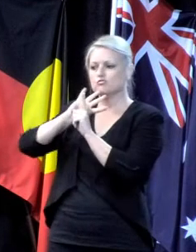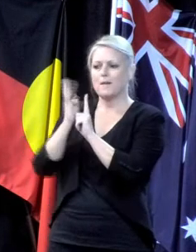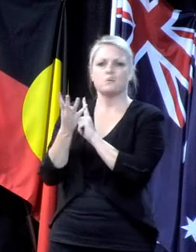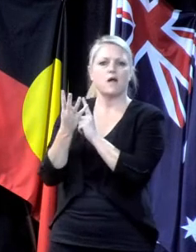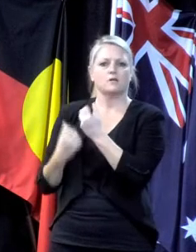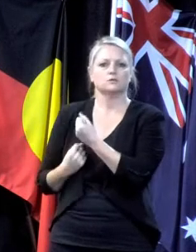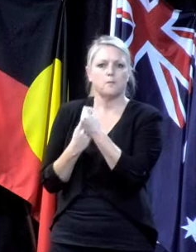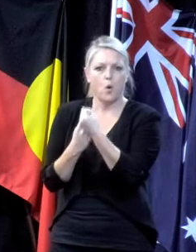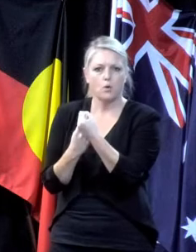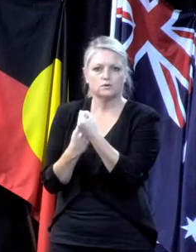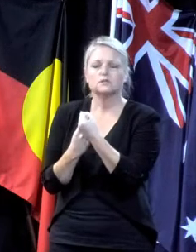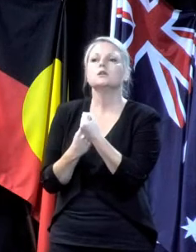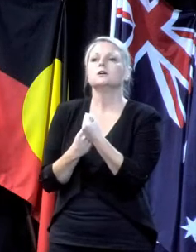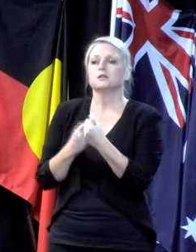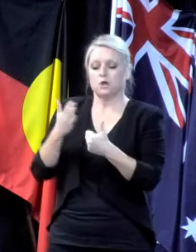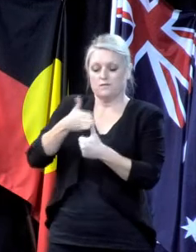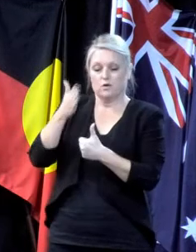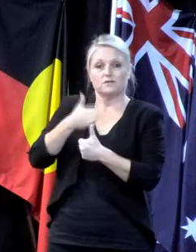So, we start with the whole-school support.